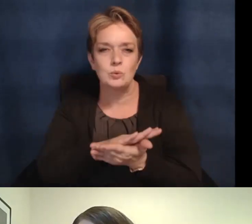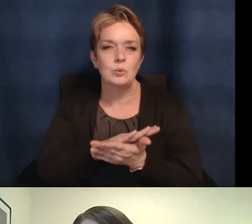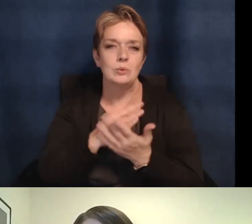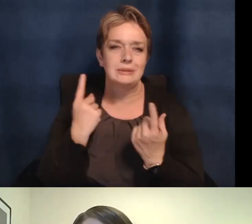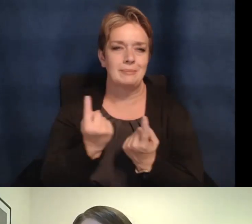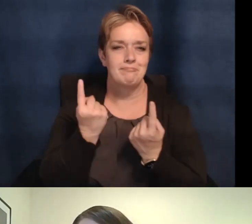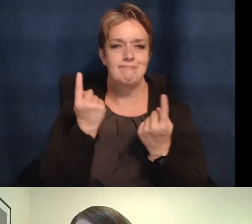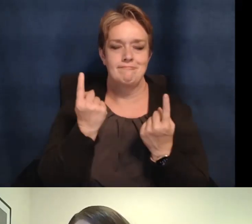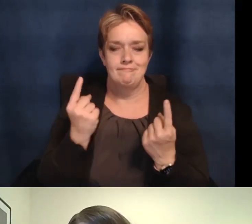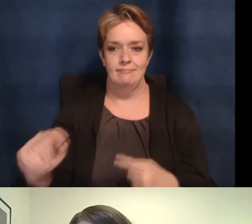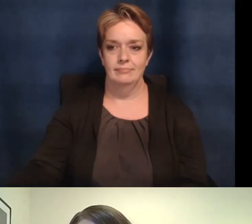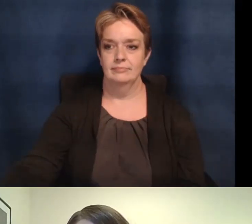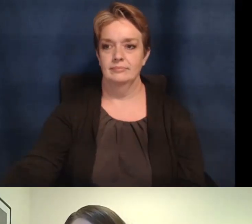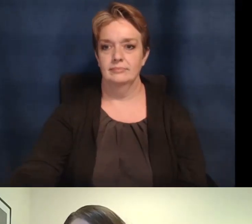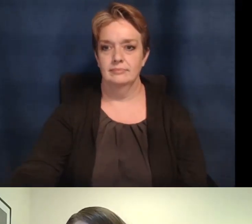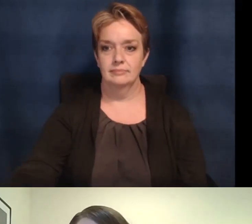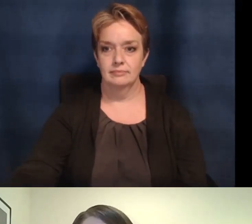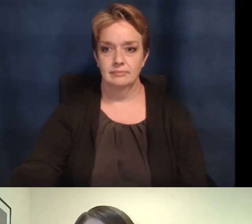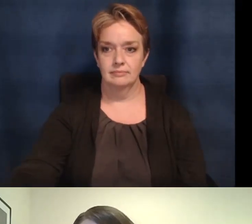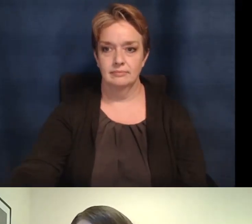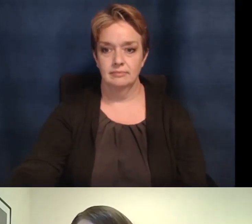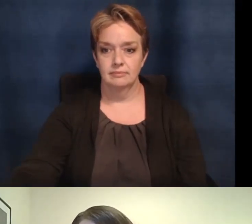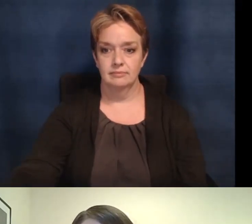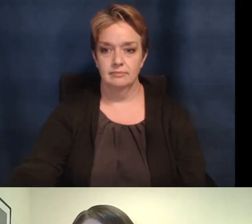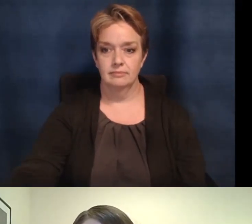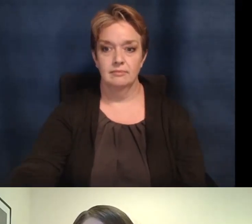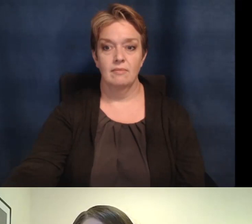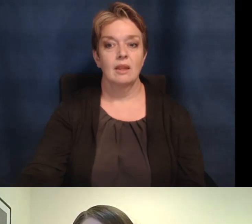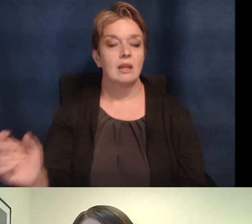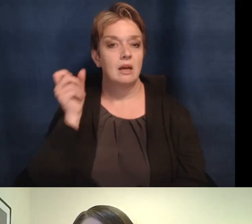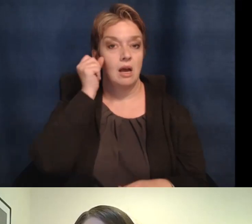Now, many decades had gone by and nothing had happened with the property,